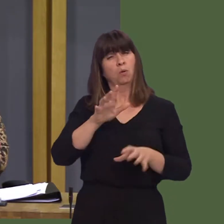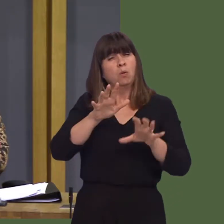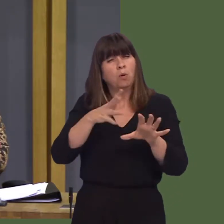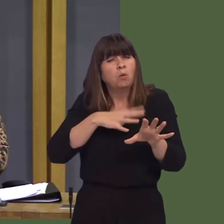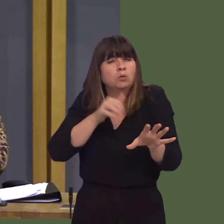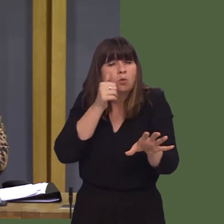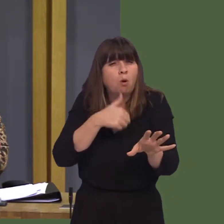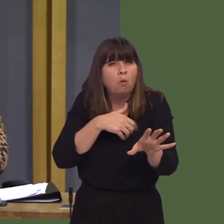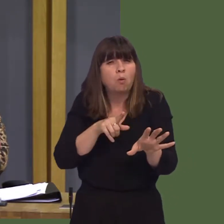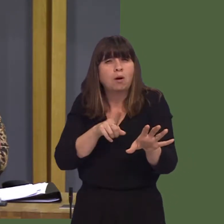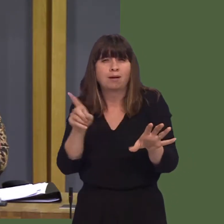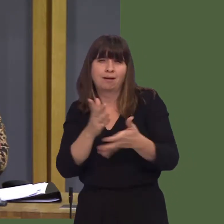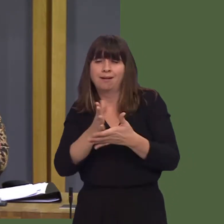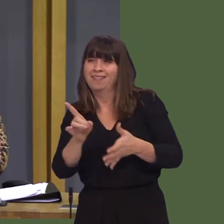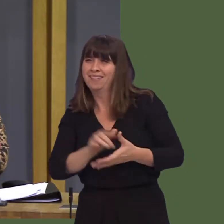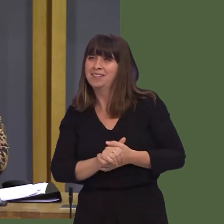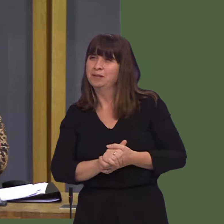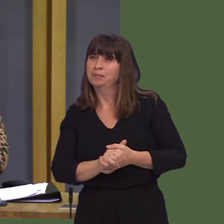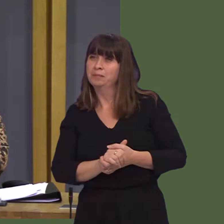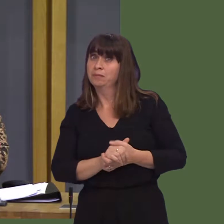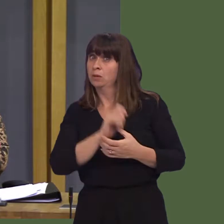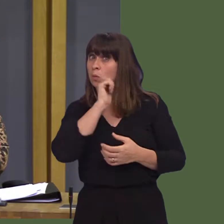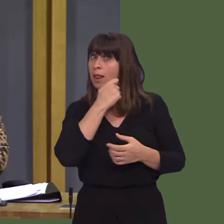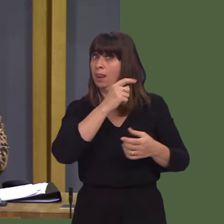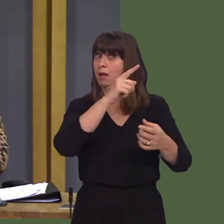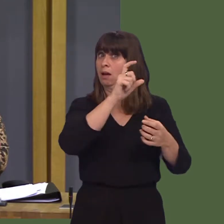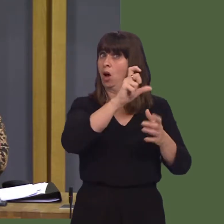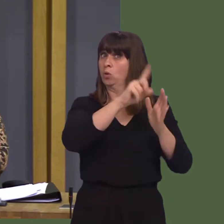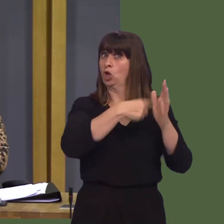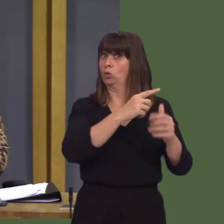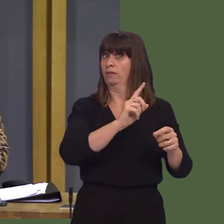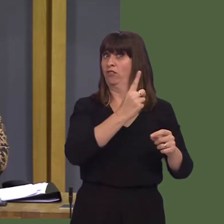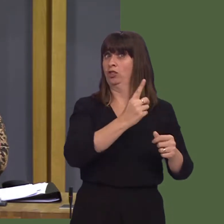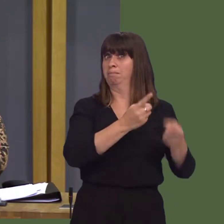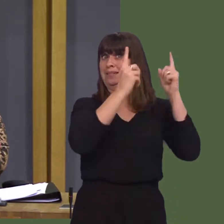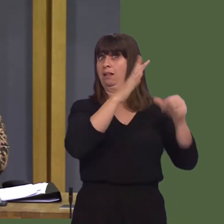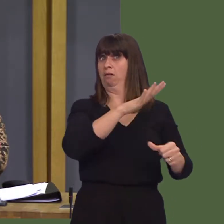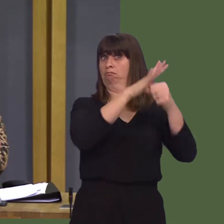for the First Minister alone, or will there be a Cabinet discussion and, therefore, will